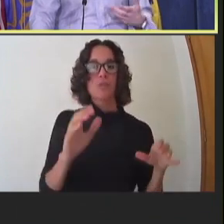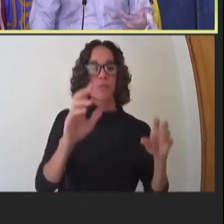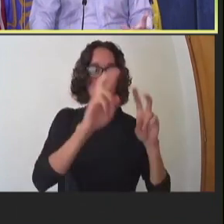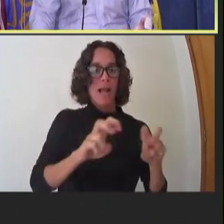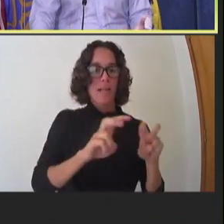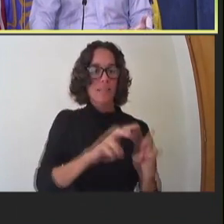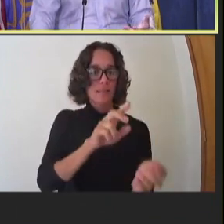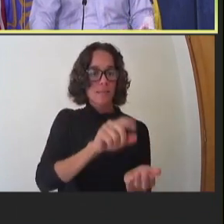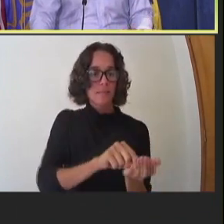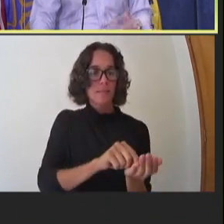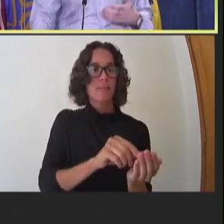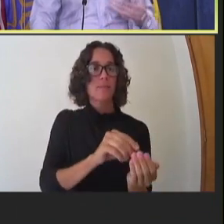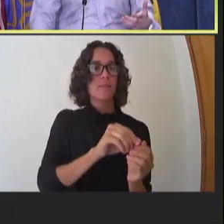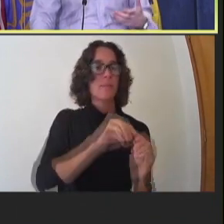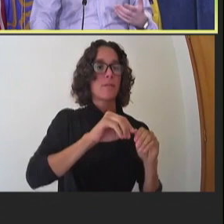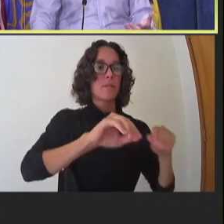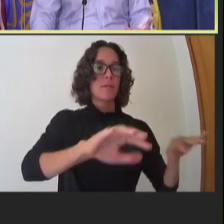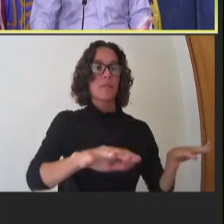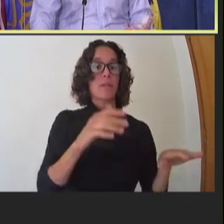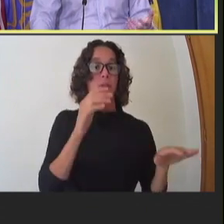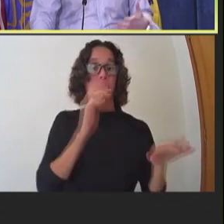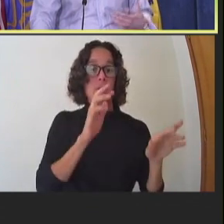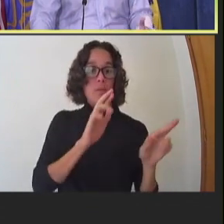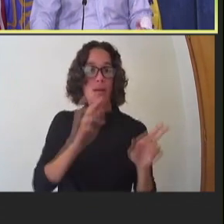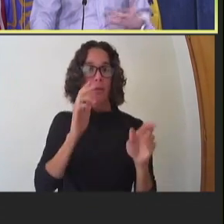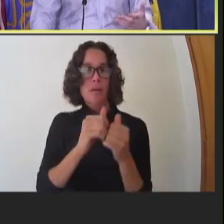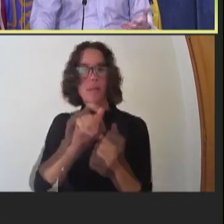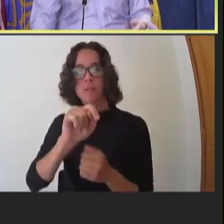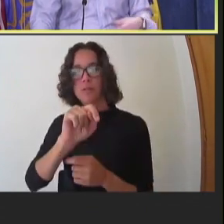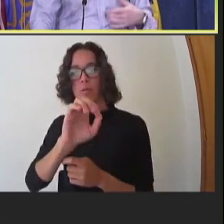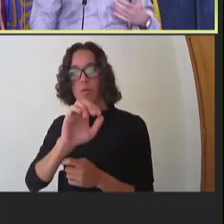modeling tools so that when the largest challenges face our nation, we have the